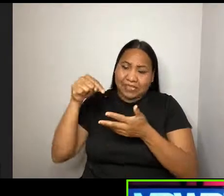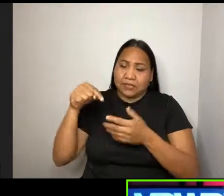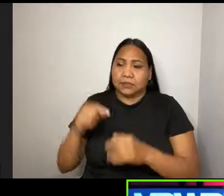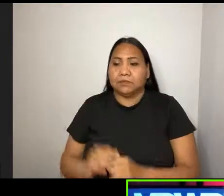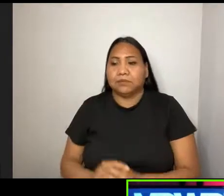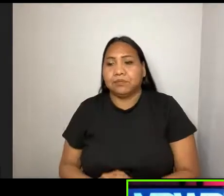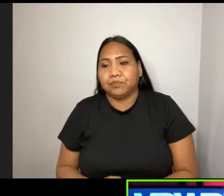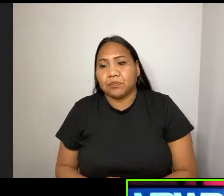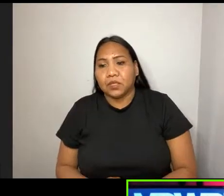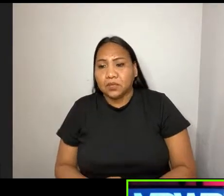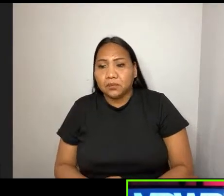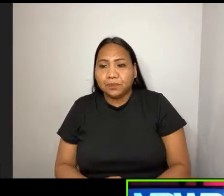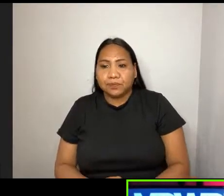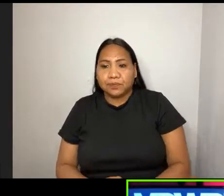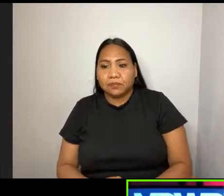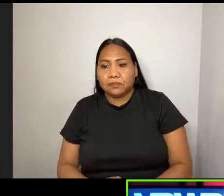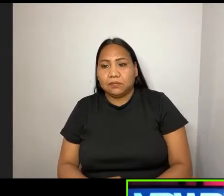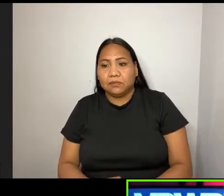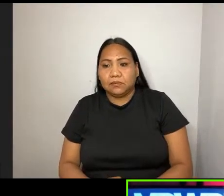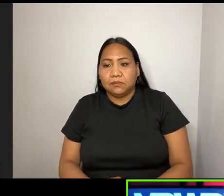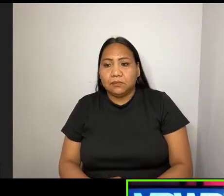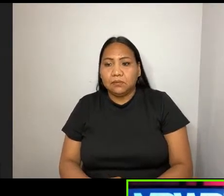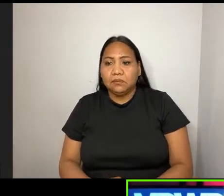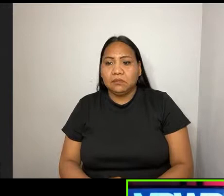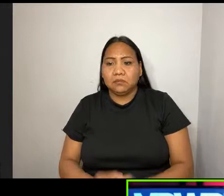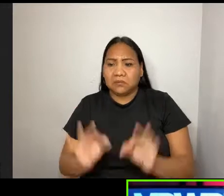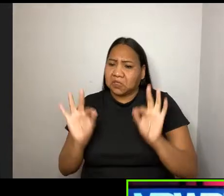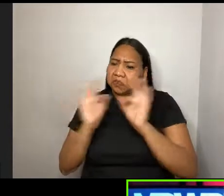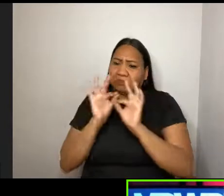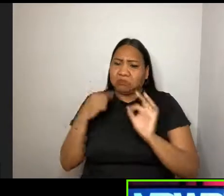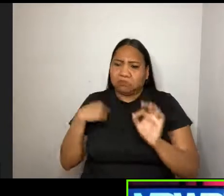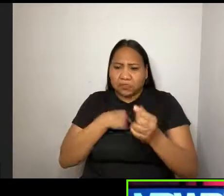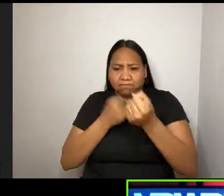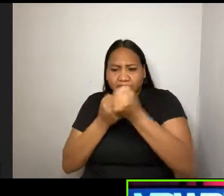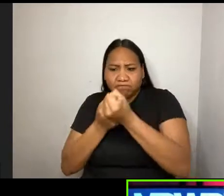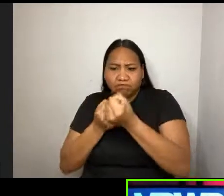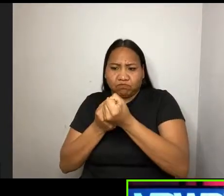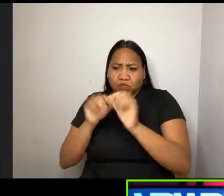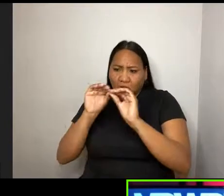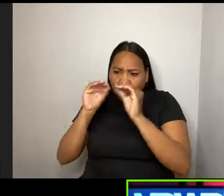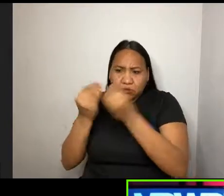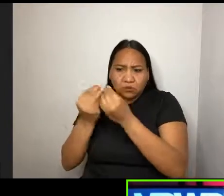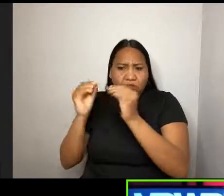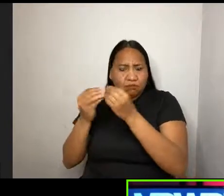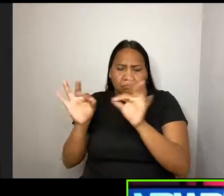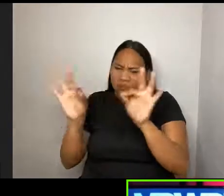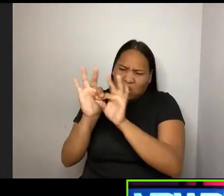organizations. They are the ones going to lead the change in their communities. It is not going to be